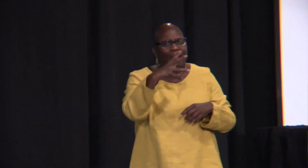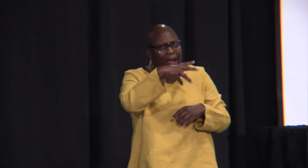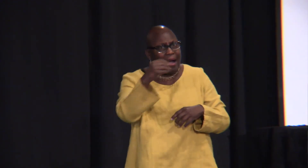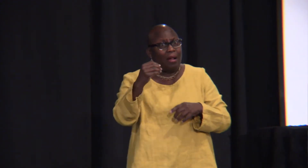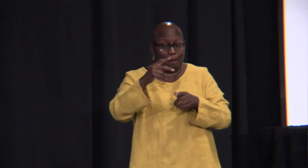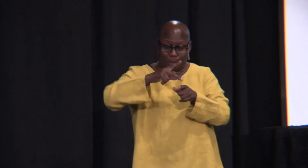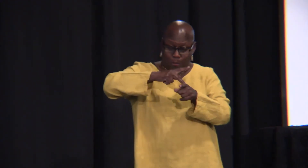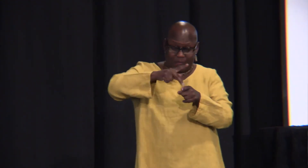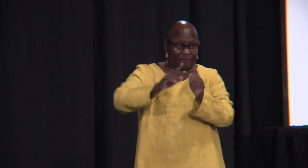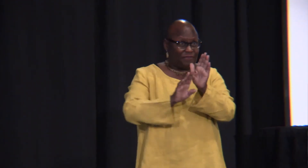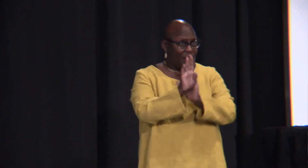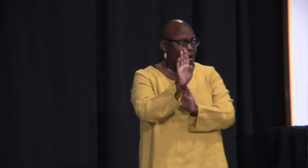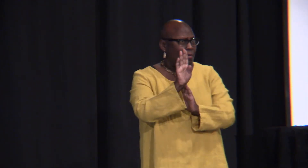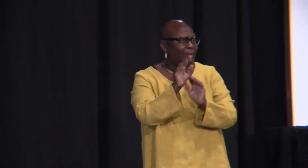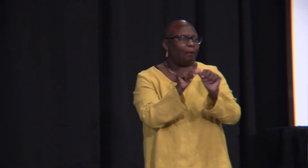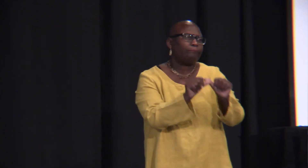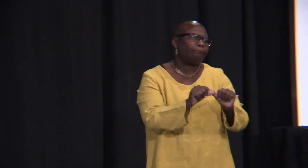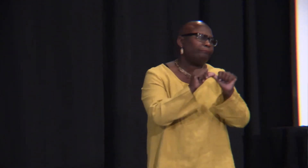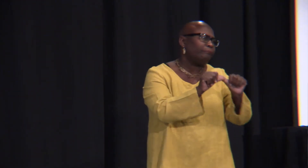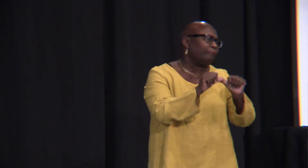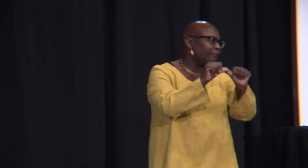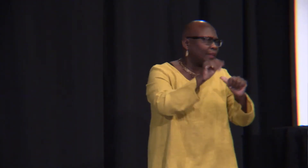but I also want you to personally challenge yourself to